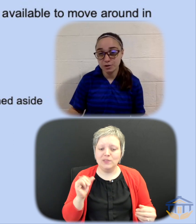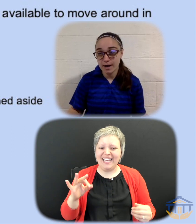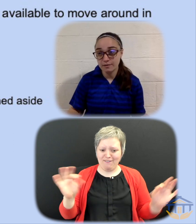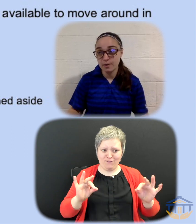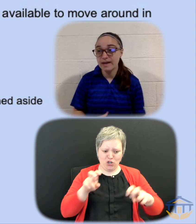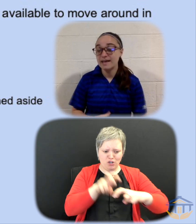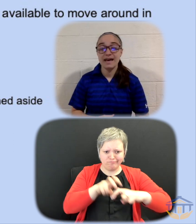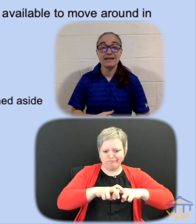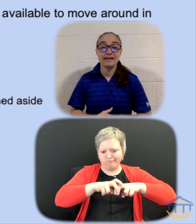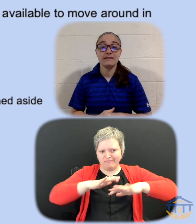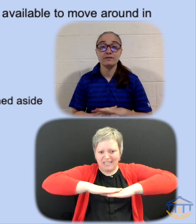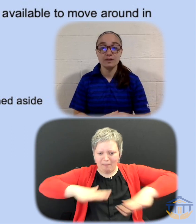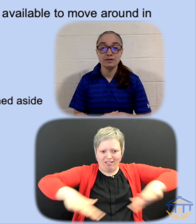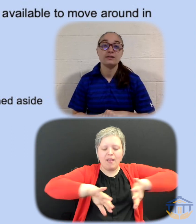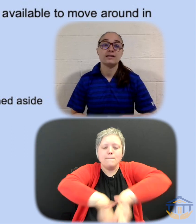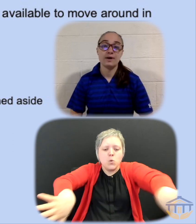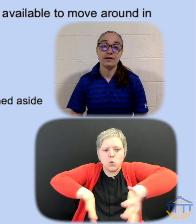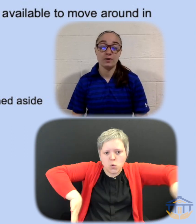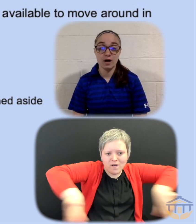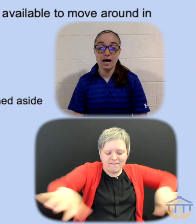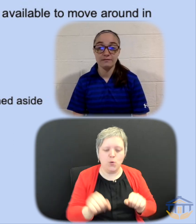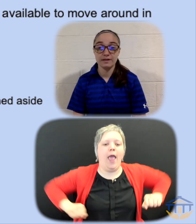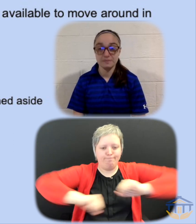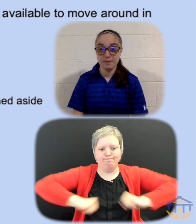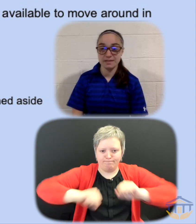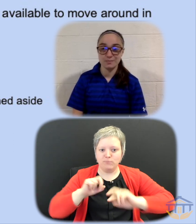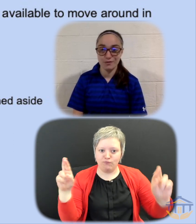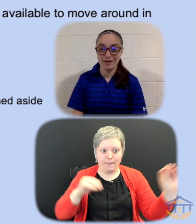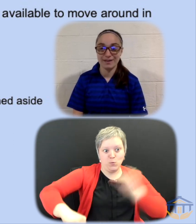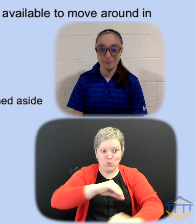out of the way, any kind of clutter. That way we all have enough space to move around and play.